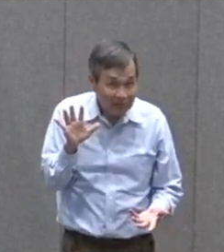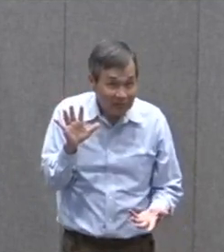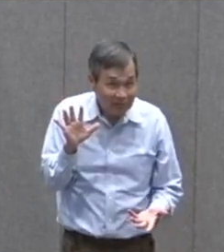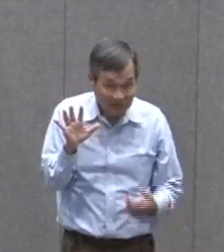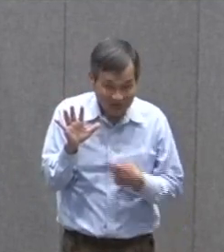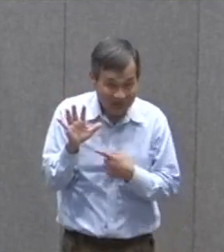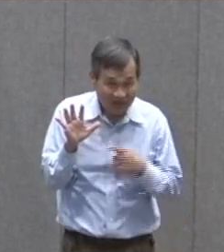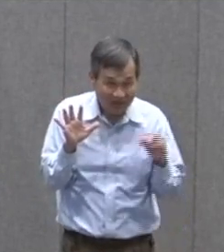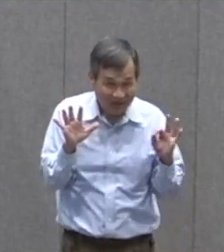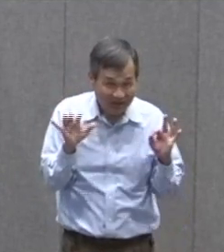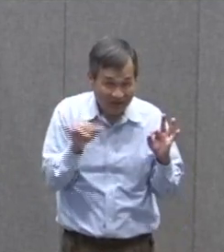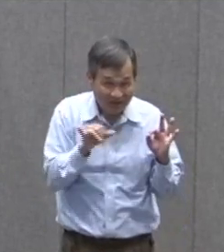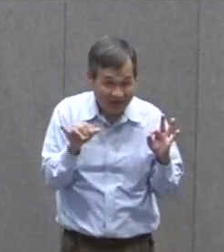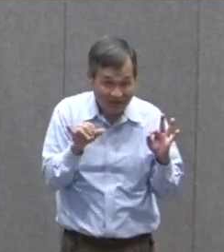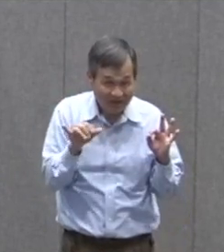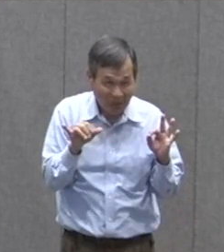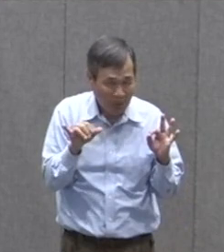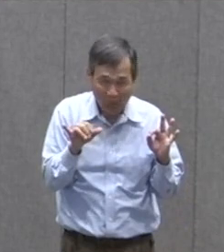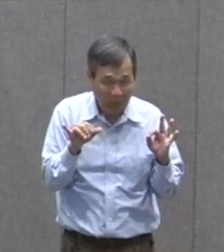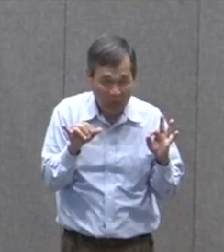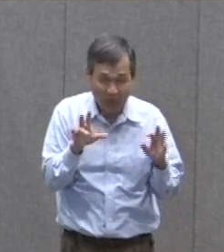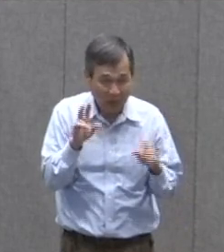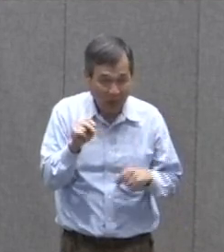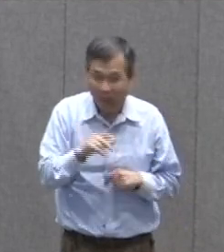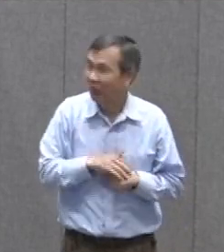Is five nine? No, it's not.